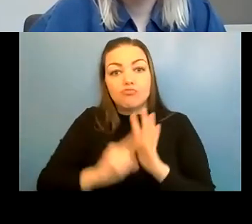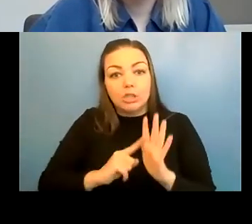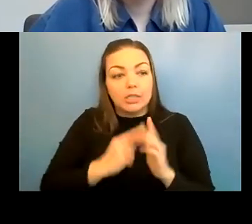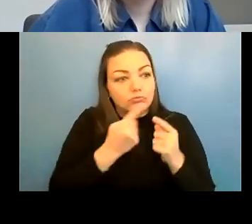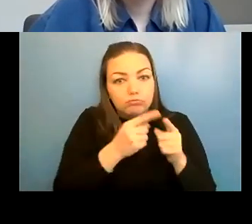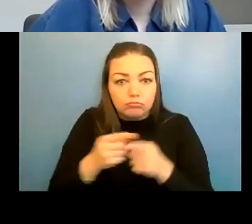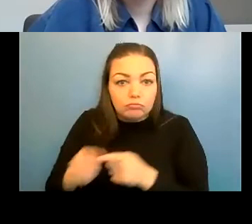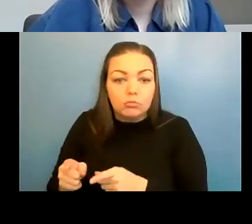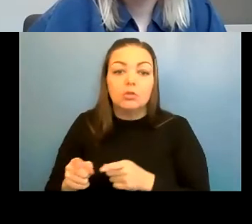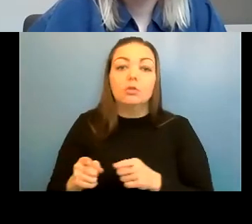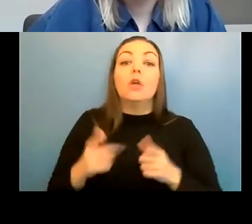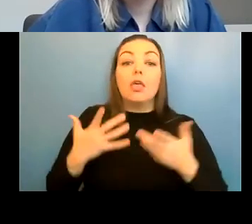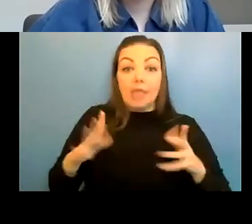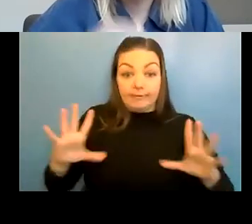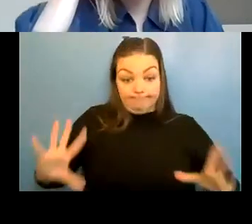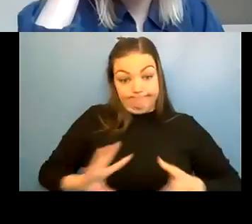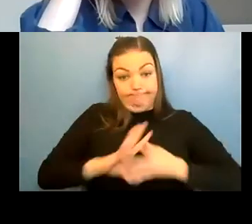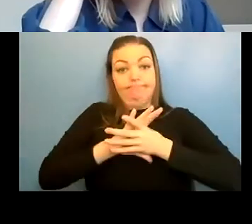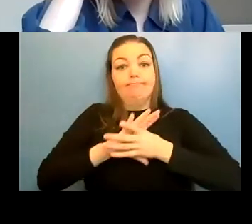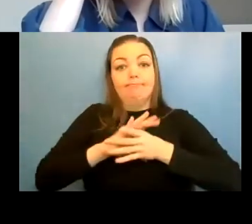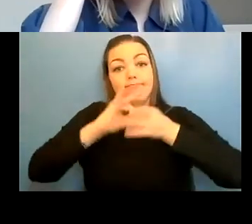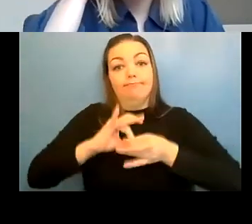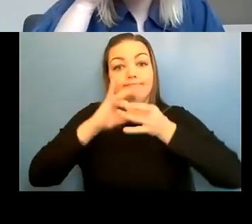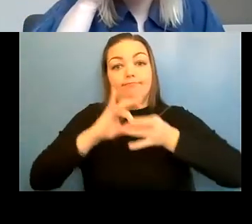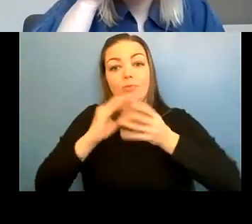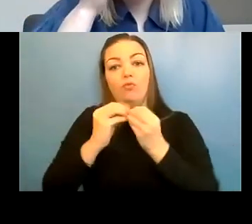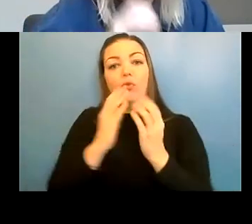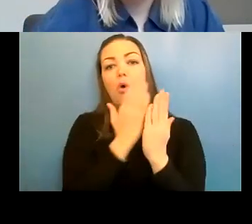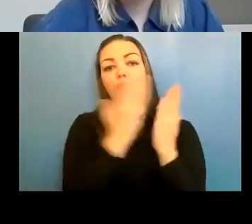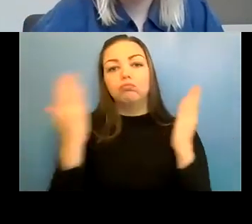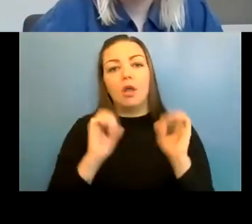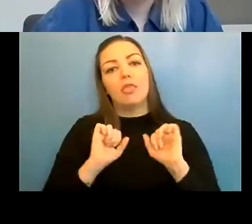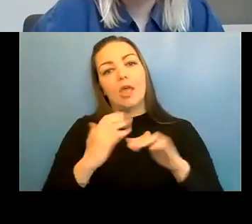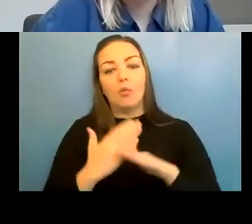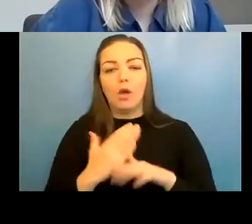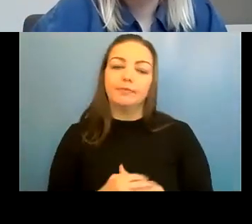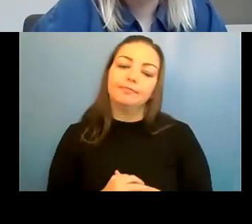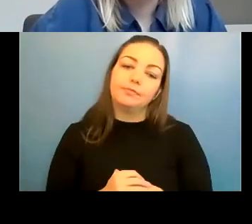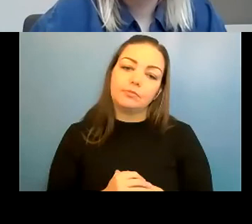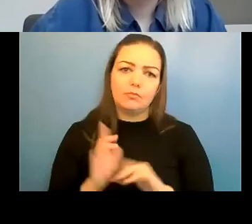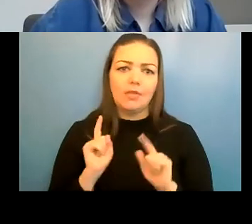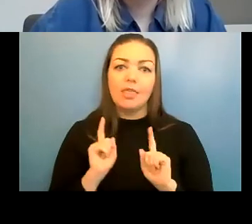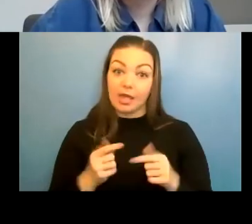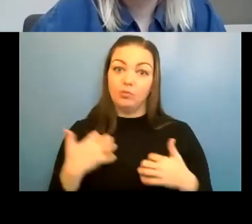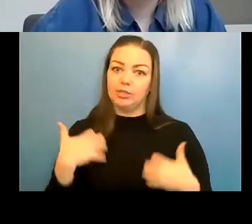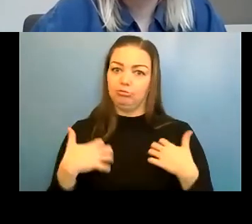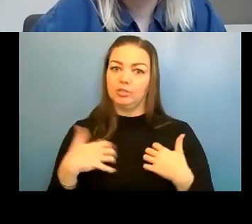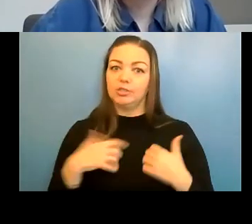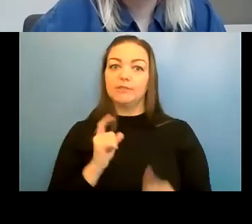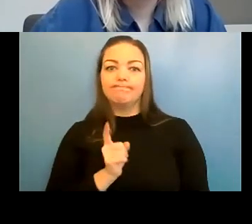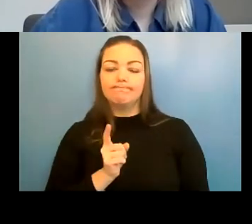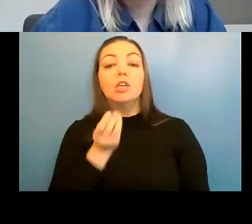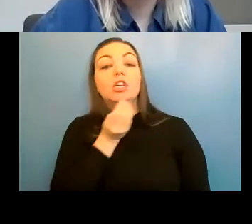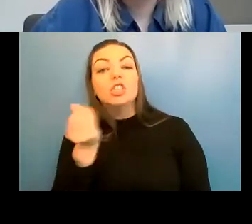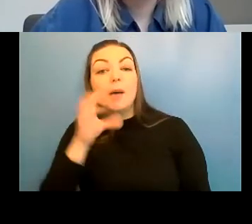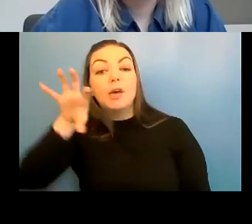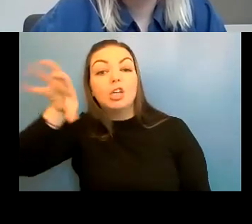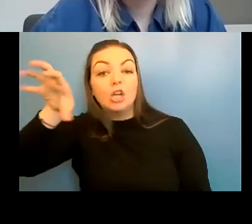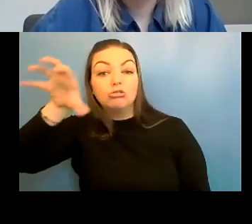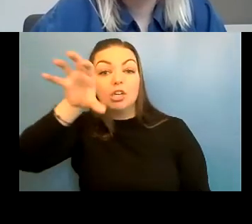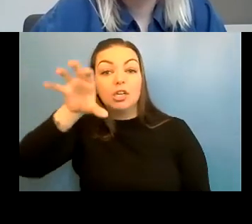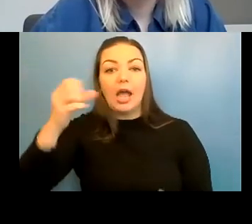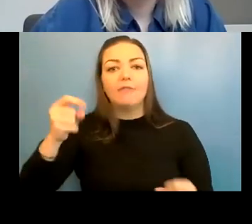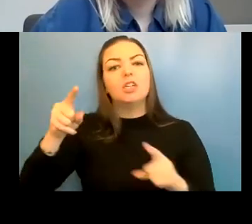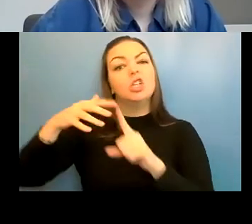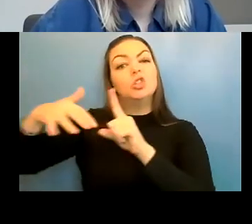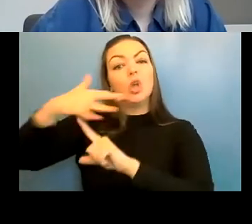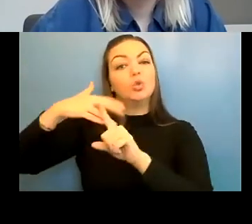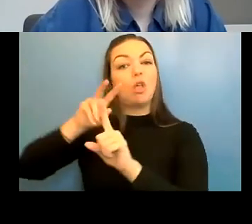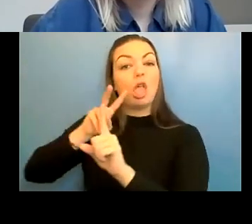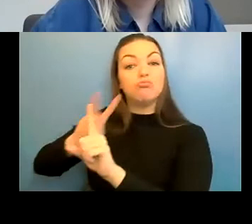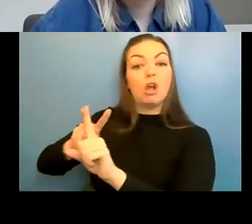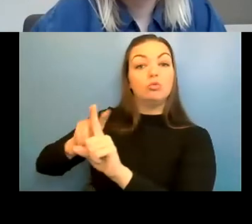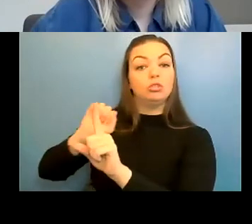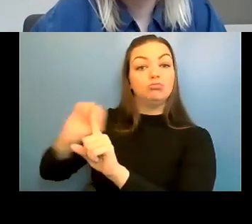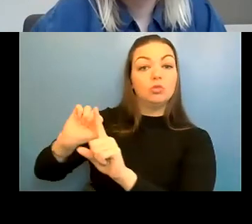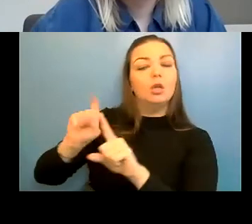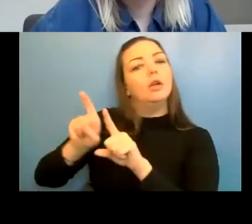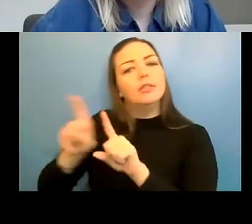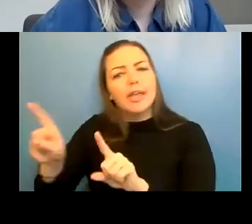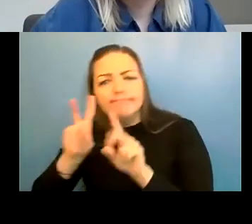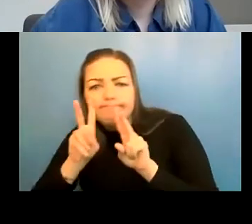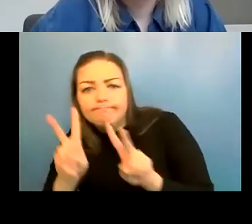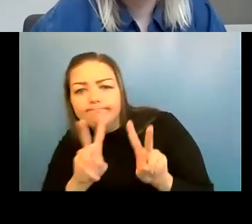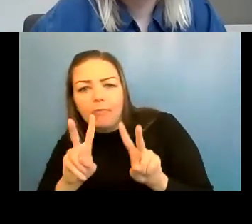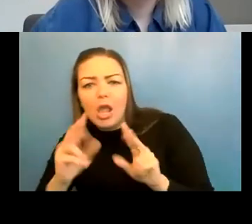And then, only when there was a body of local work, did they bring that together and actually have a moment of celebration which I thought was really interesting.